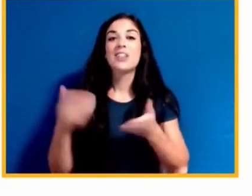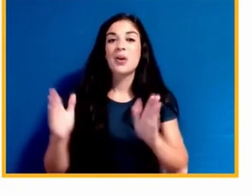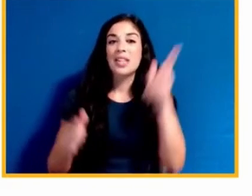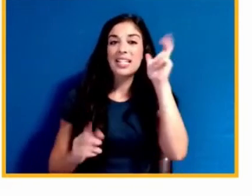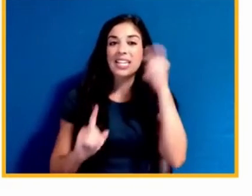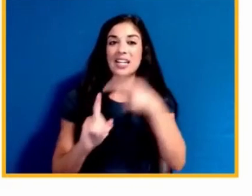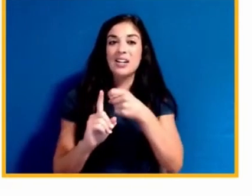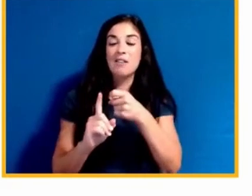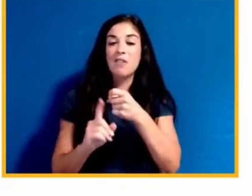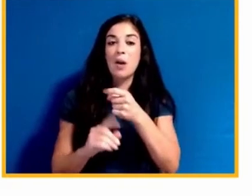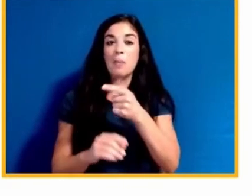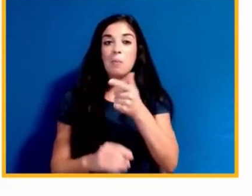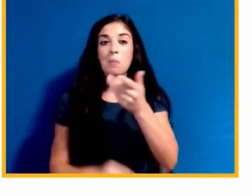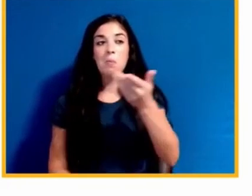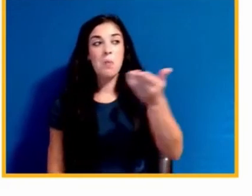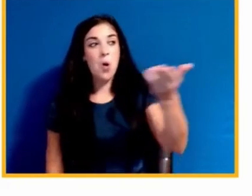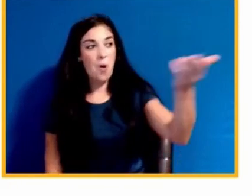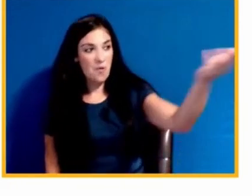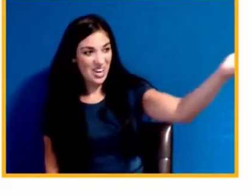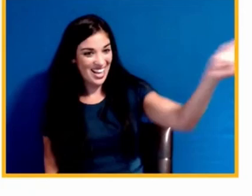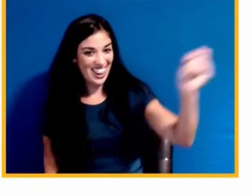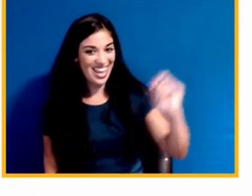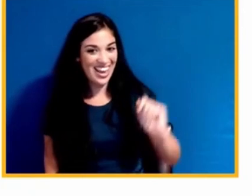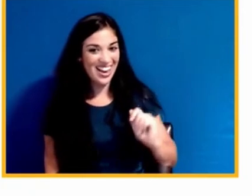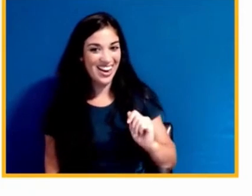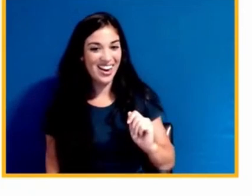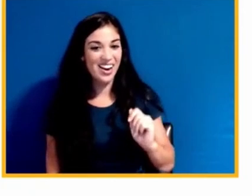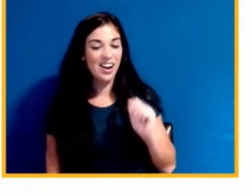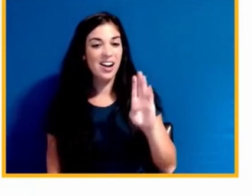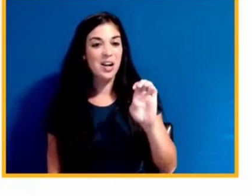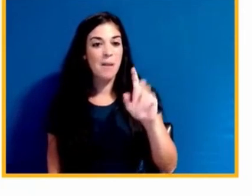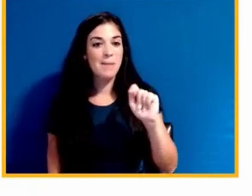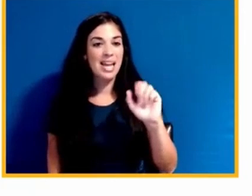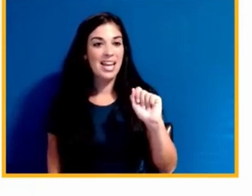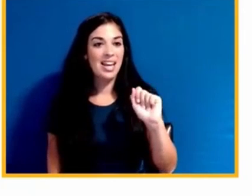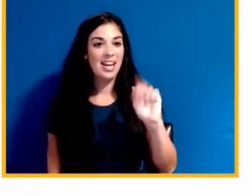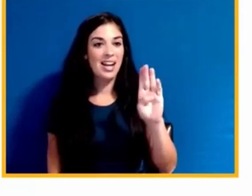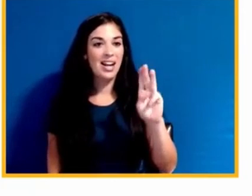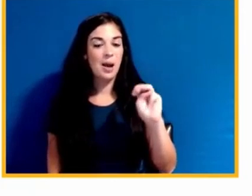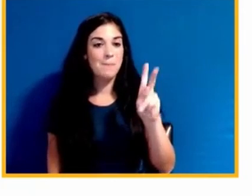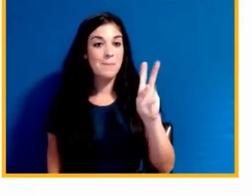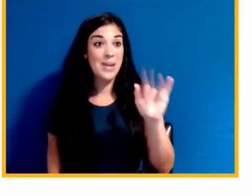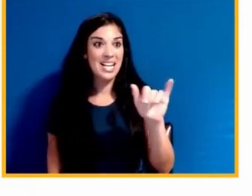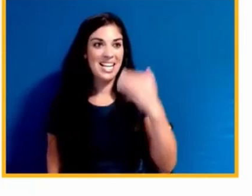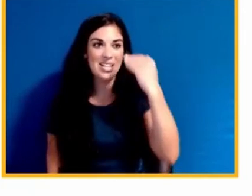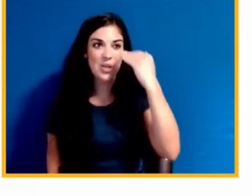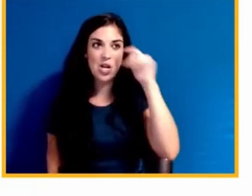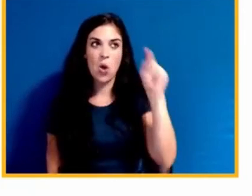all the way over there, from Beta Monkey, who I also know for a fact is super smooth